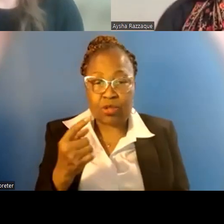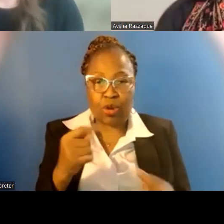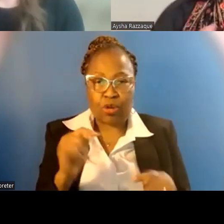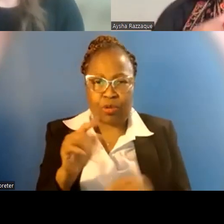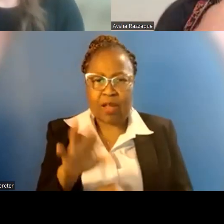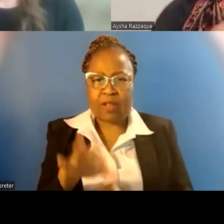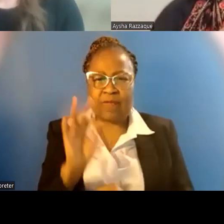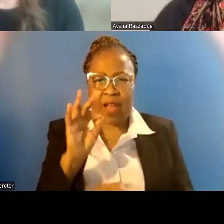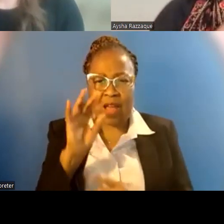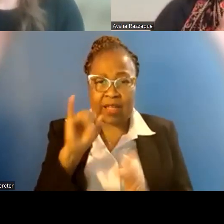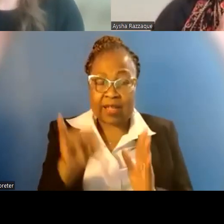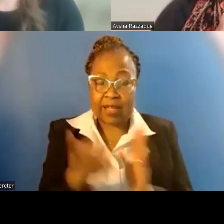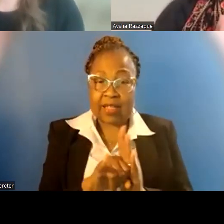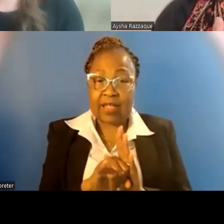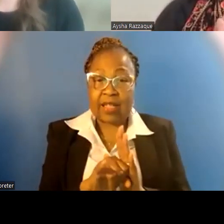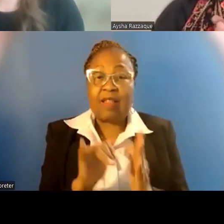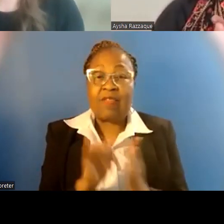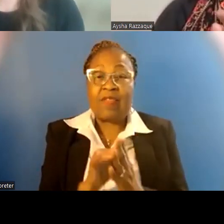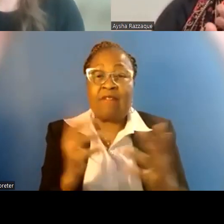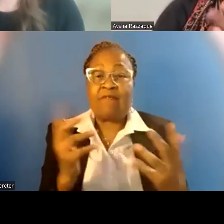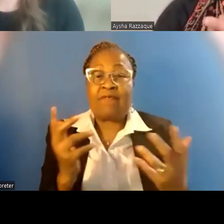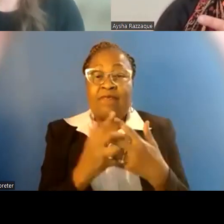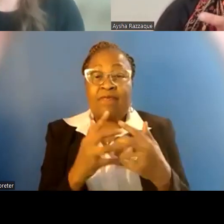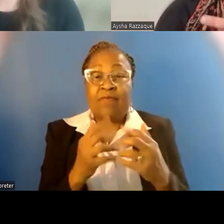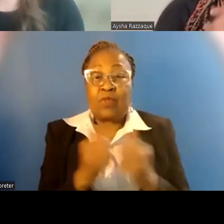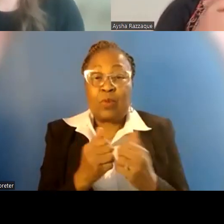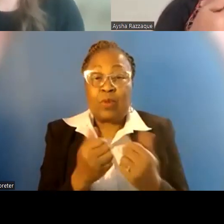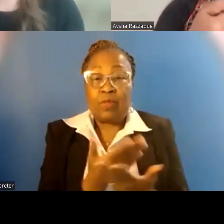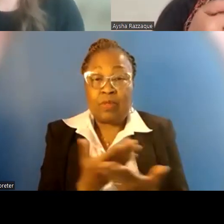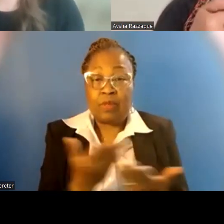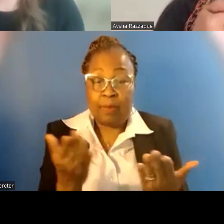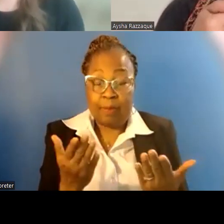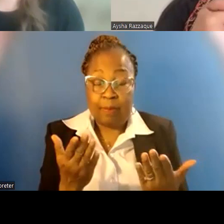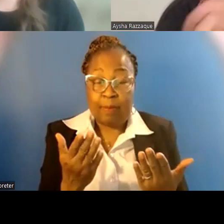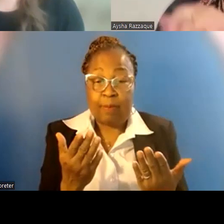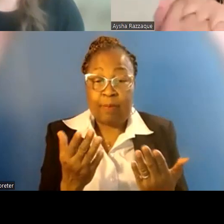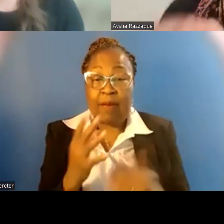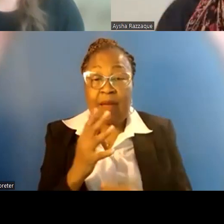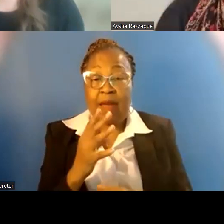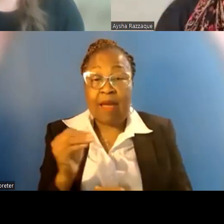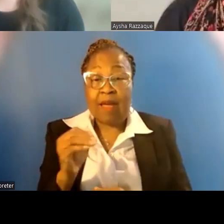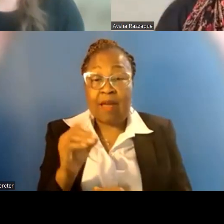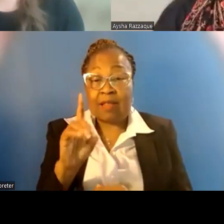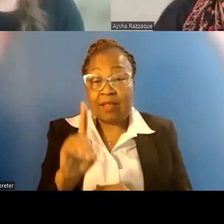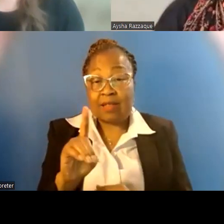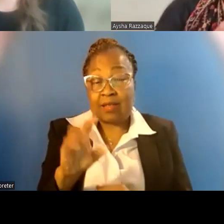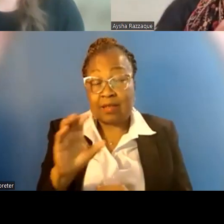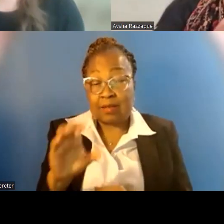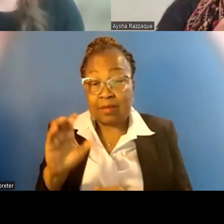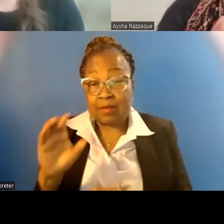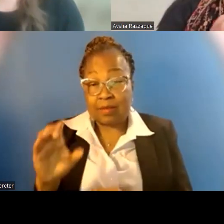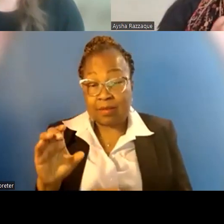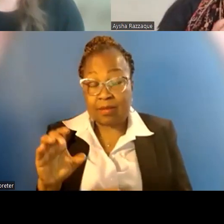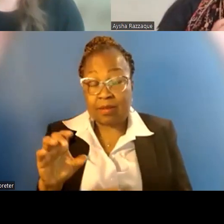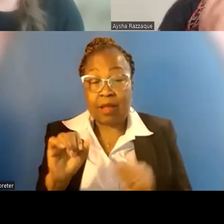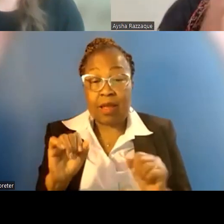And the disability cultural center can play